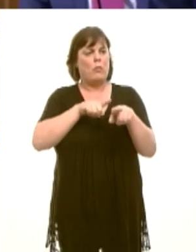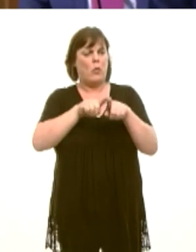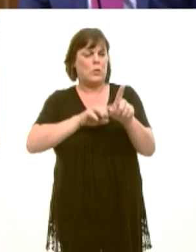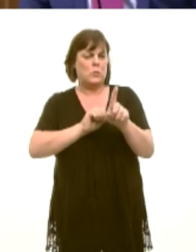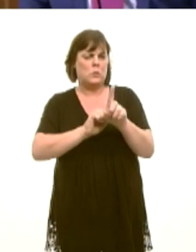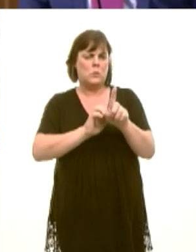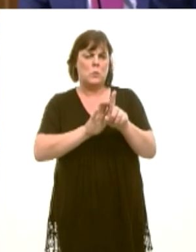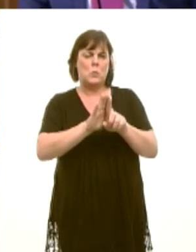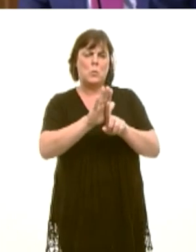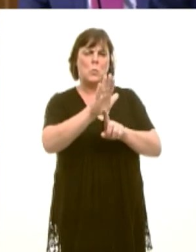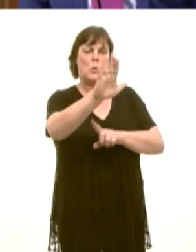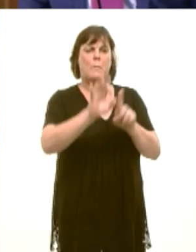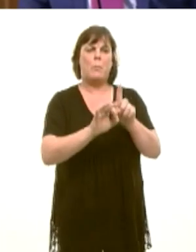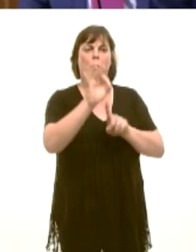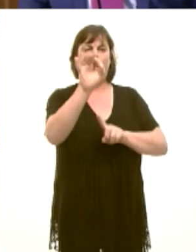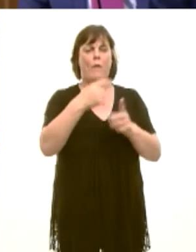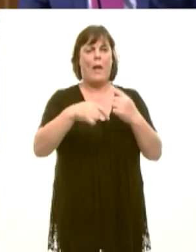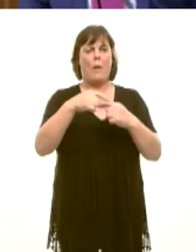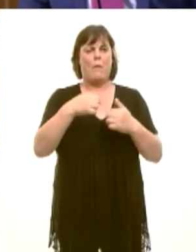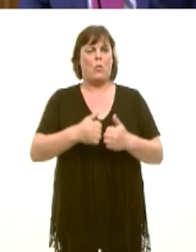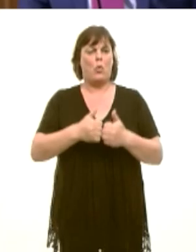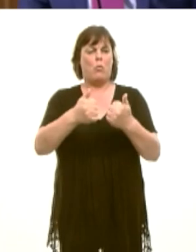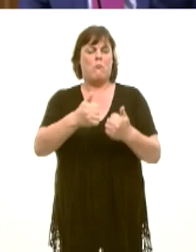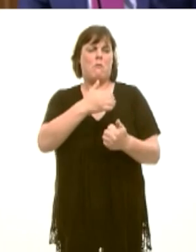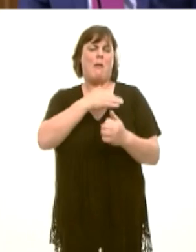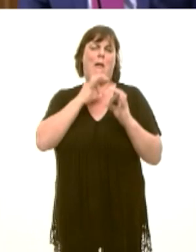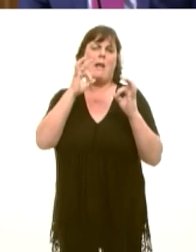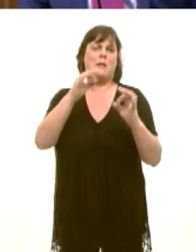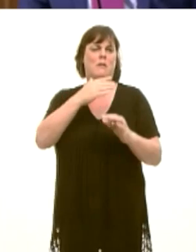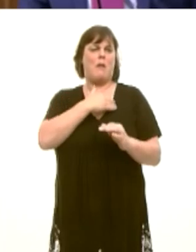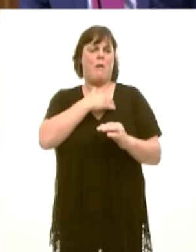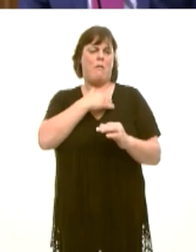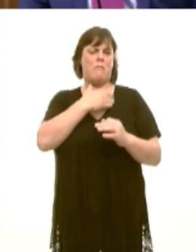care unit not just at UHW, but in other hospitals in Wales as well, like Morriston, shows that